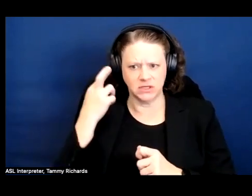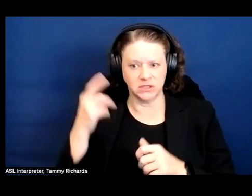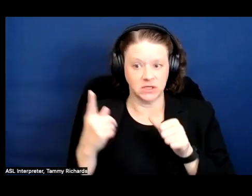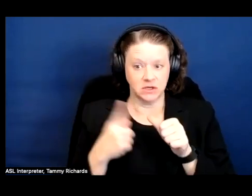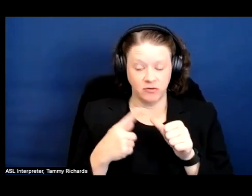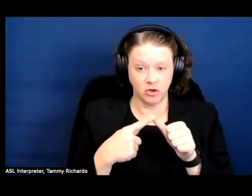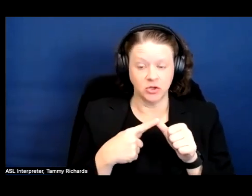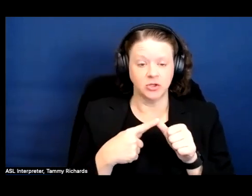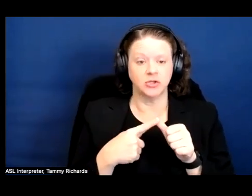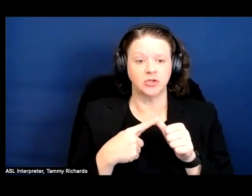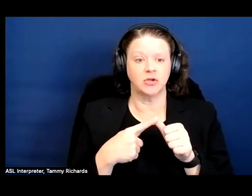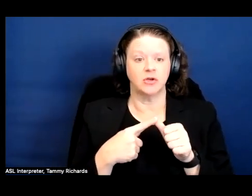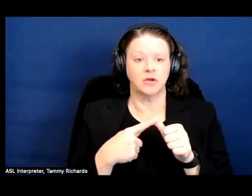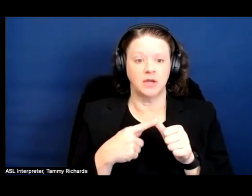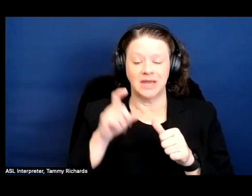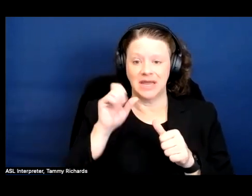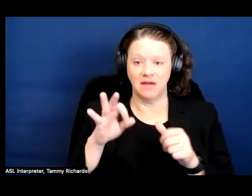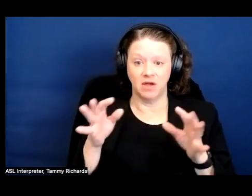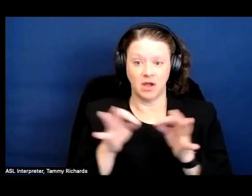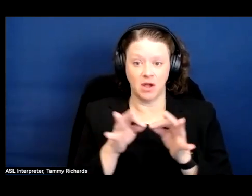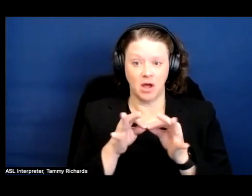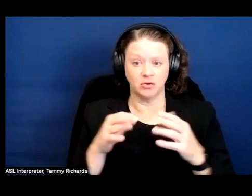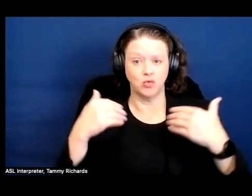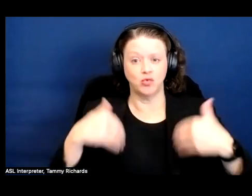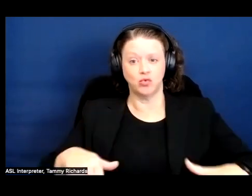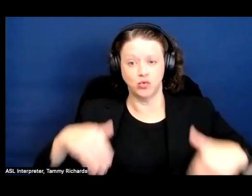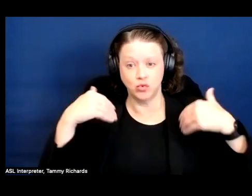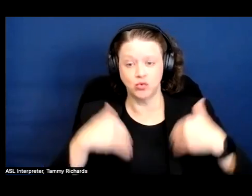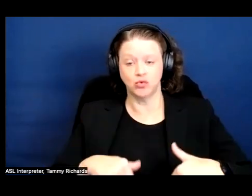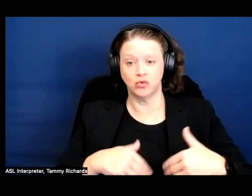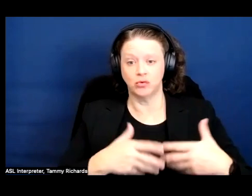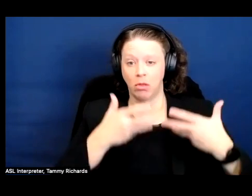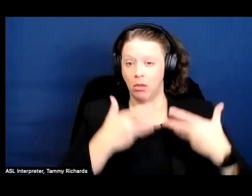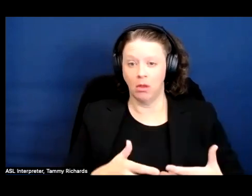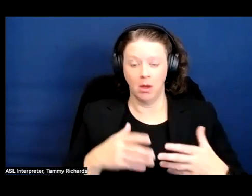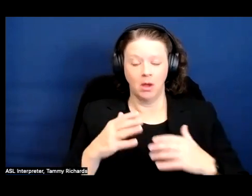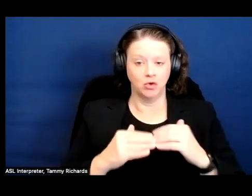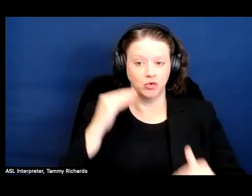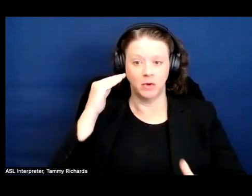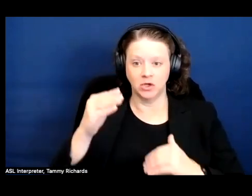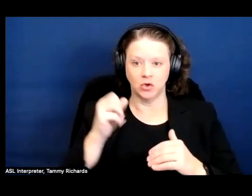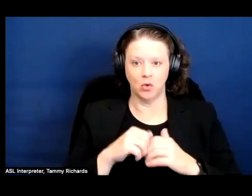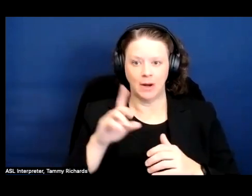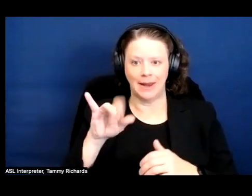Providers can't insist on specific types of evidence. A medical exam cannot be required. You cannot require somebody